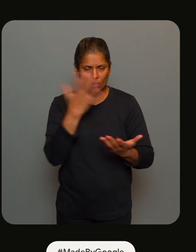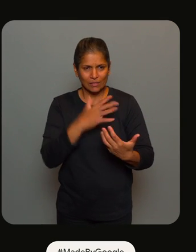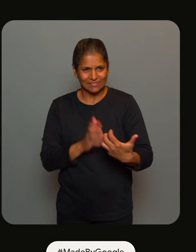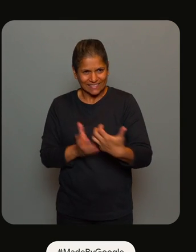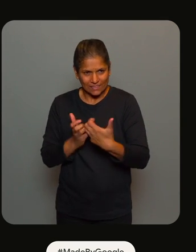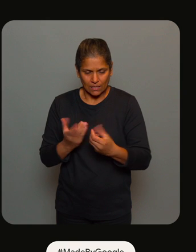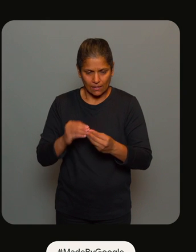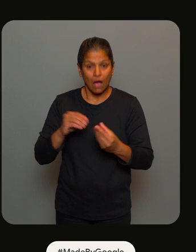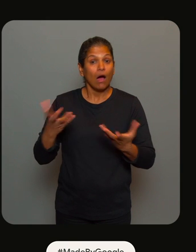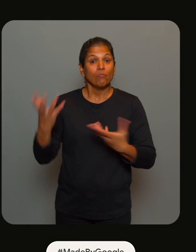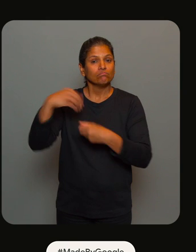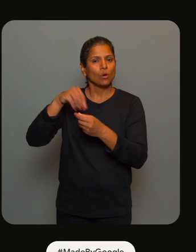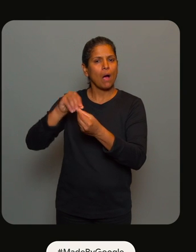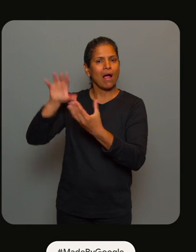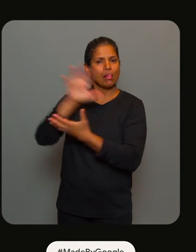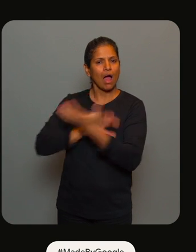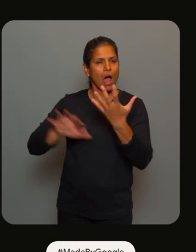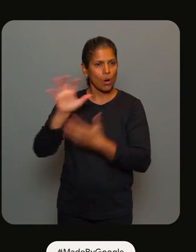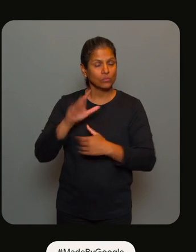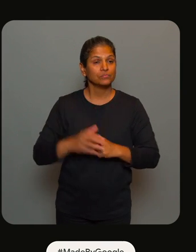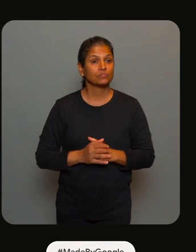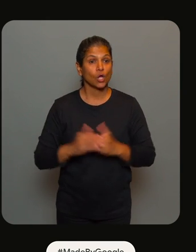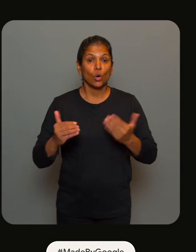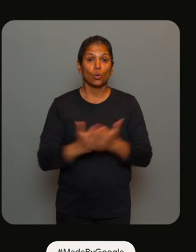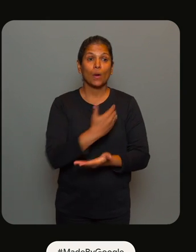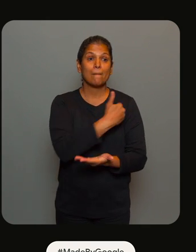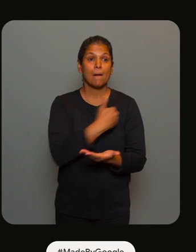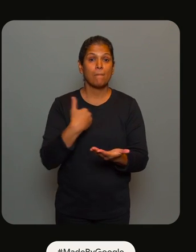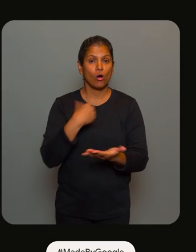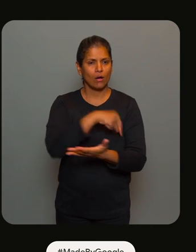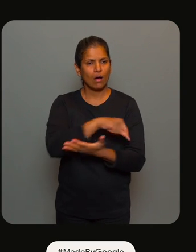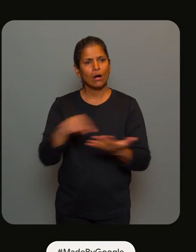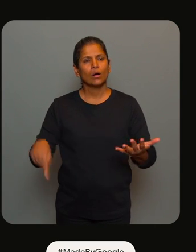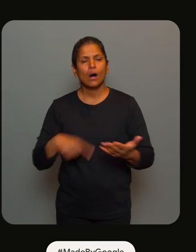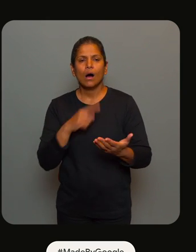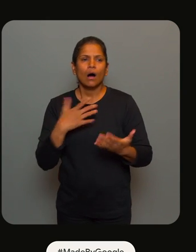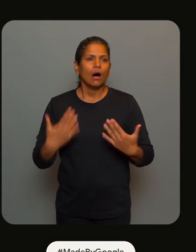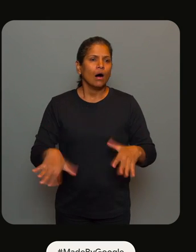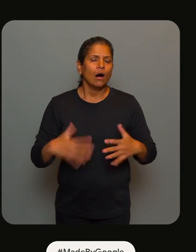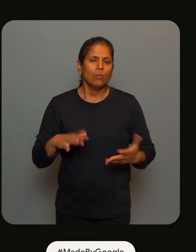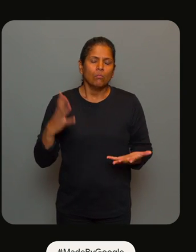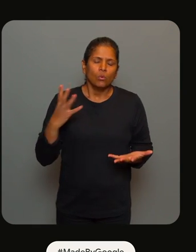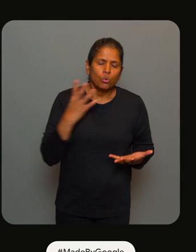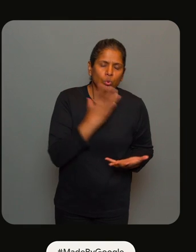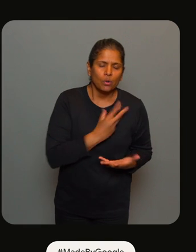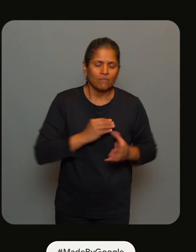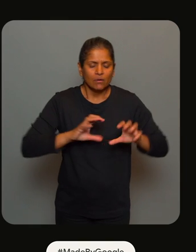The new members of the Pixel family are some of the most beautifully refined products we've ever made.